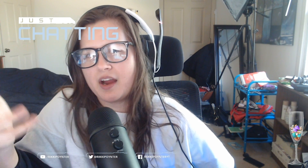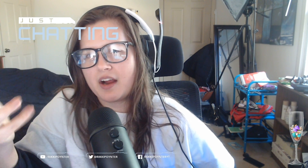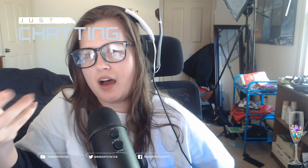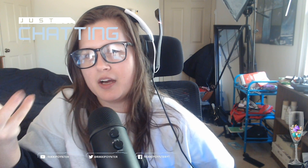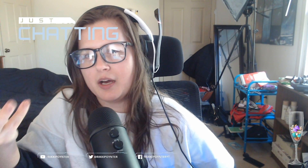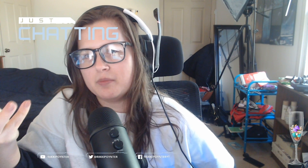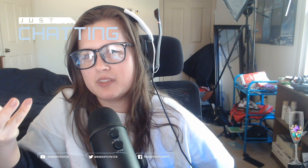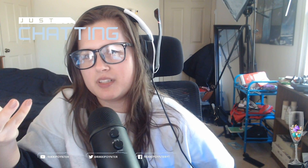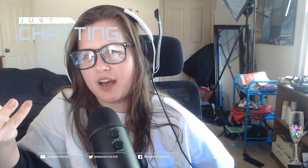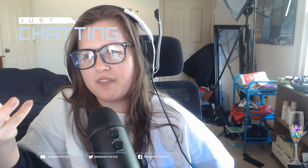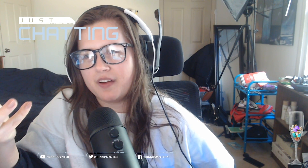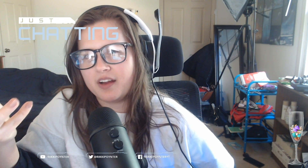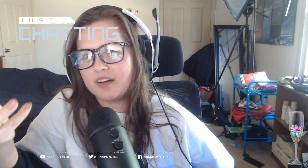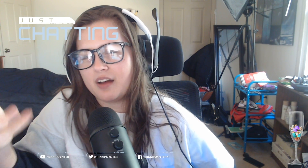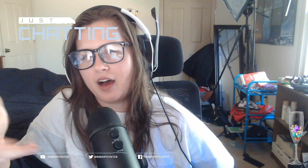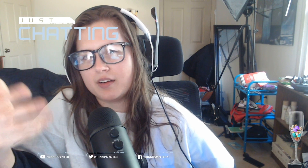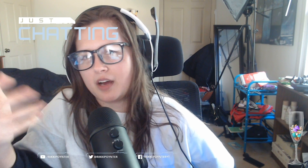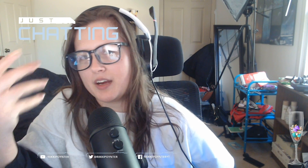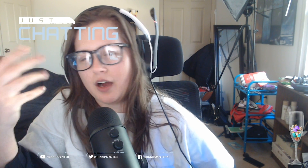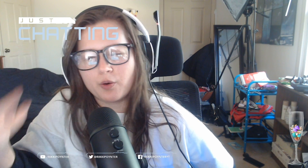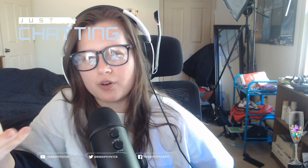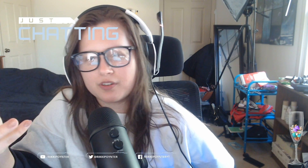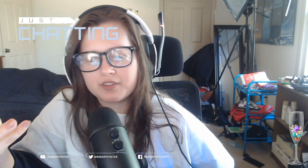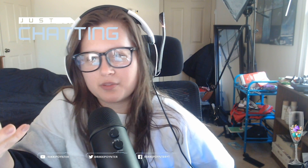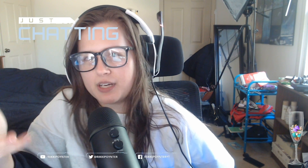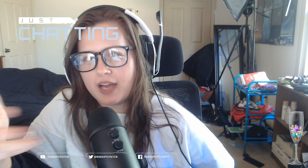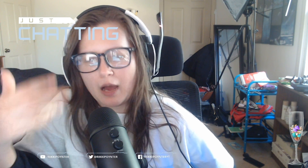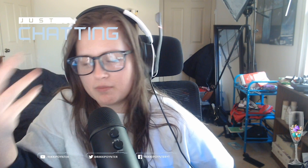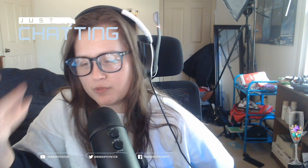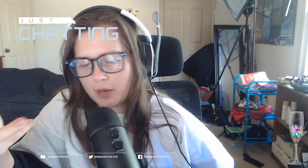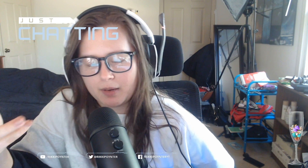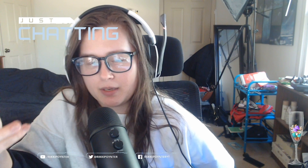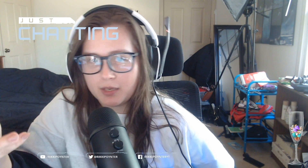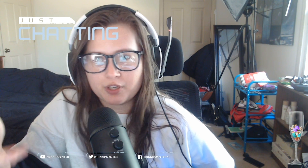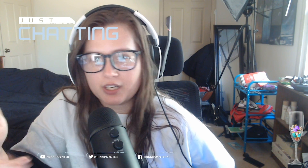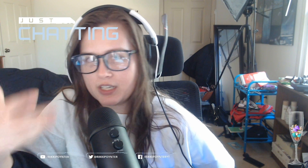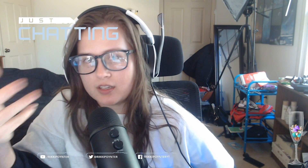"Hi! I'm deaf and I ordered through the app. "My name's Rikki."